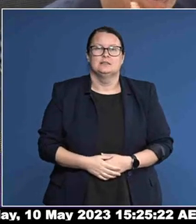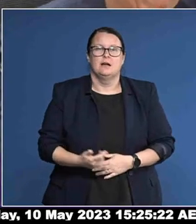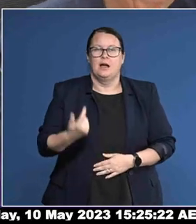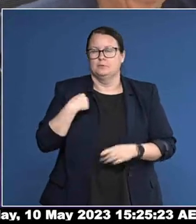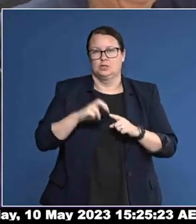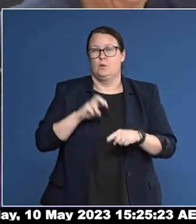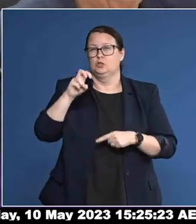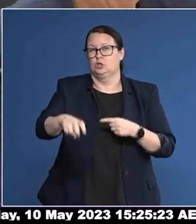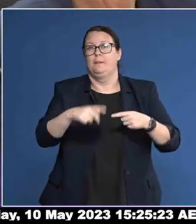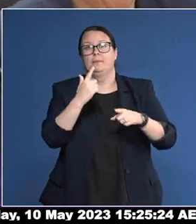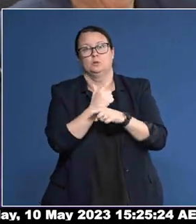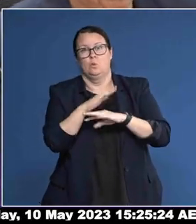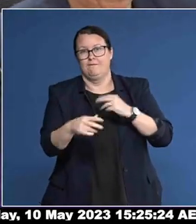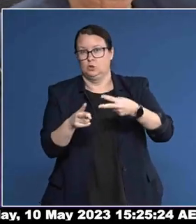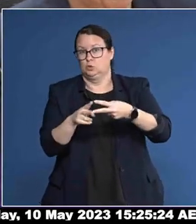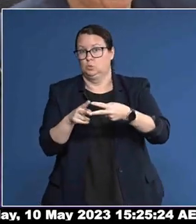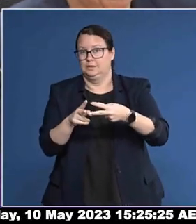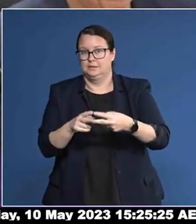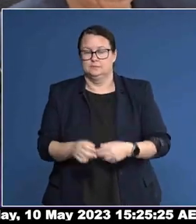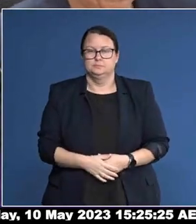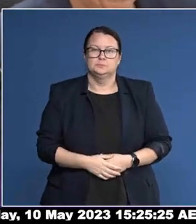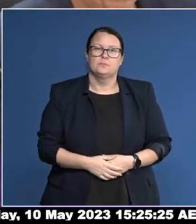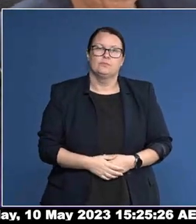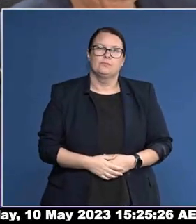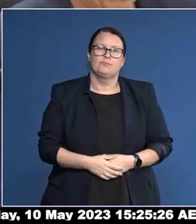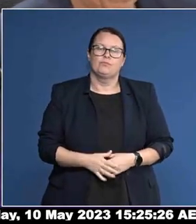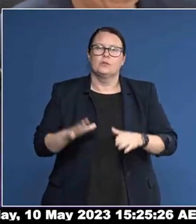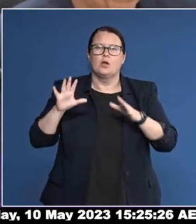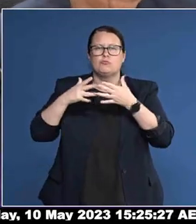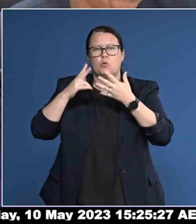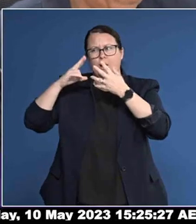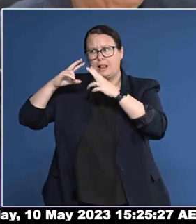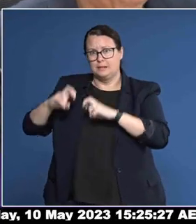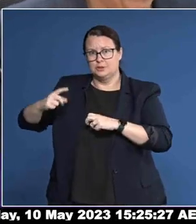The first is are the Royal Commissioners right in understanding that the perspective